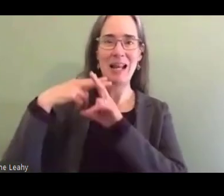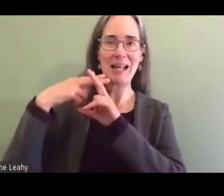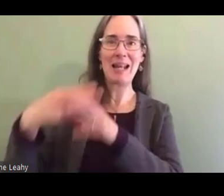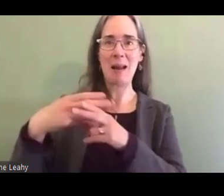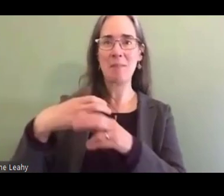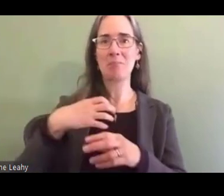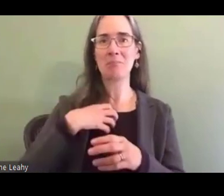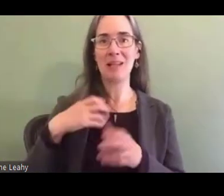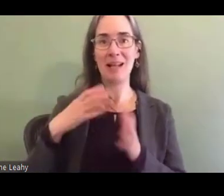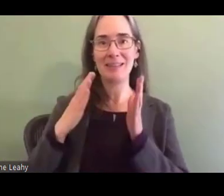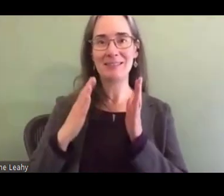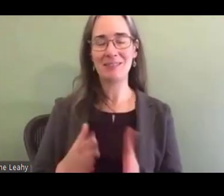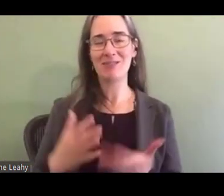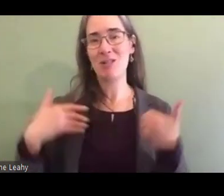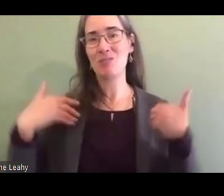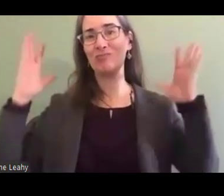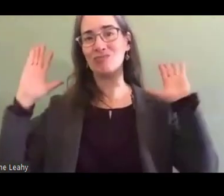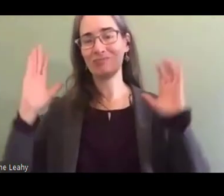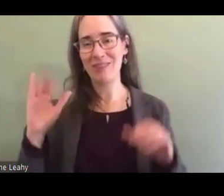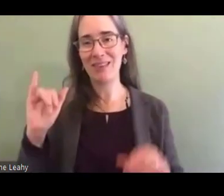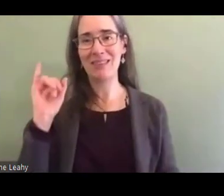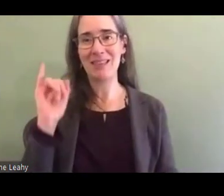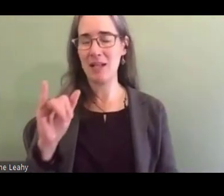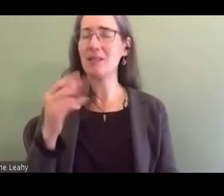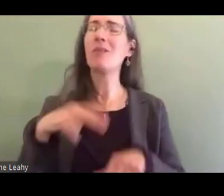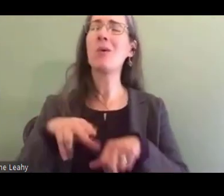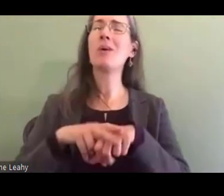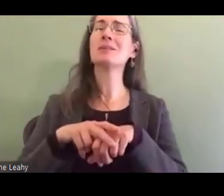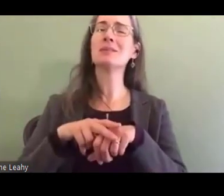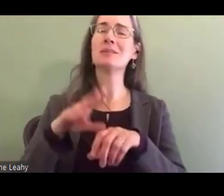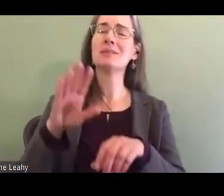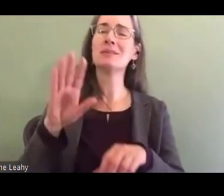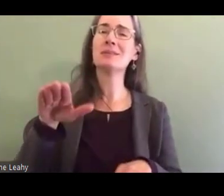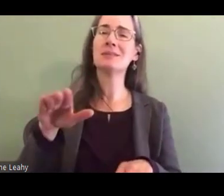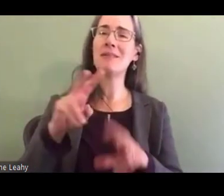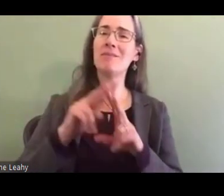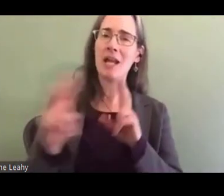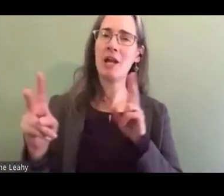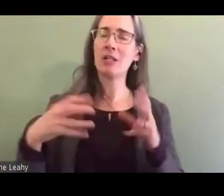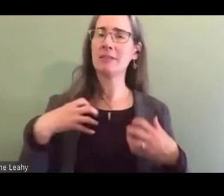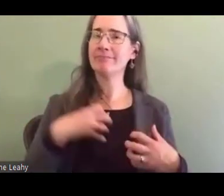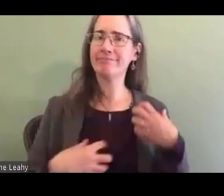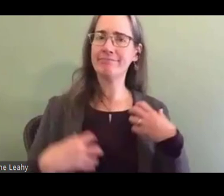it is of course, a very distressing decision.